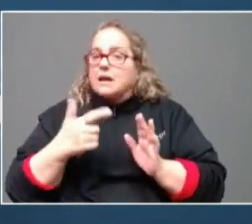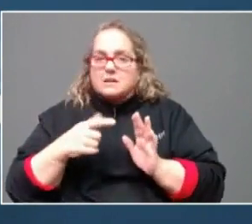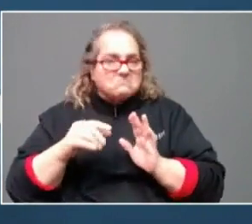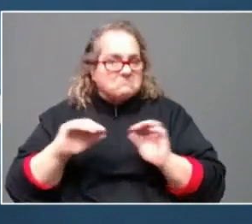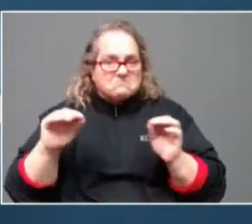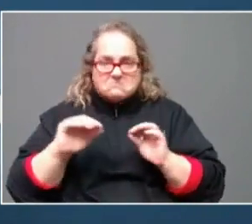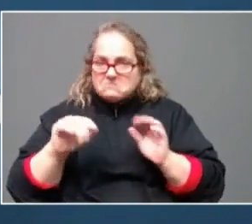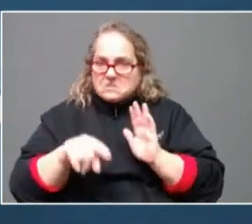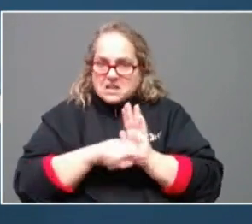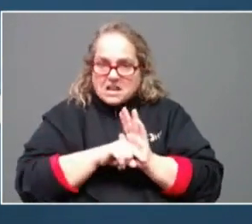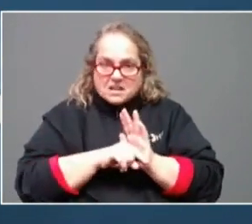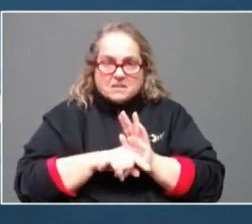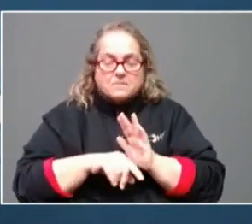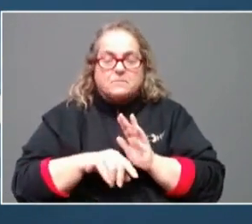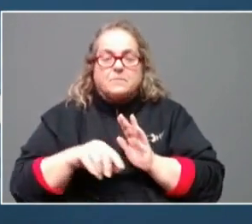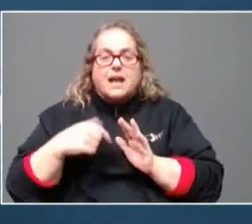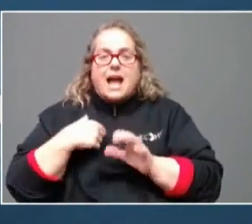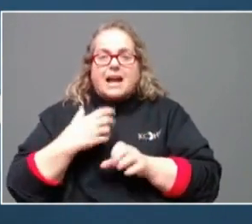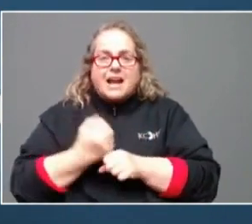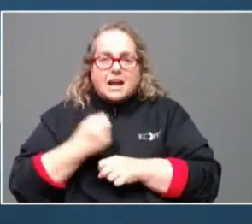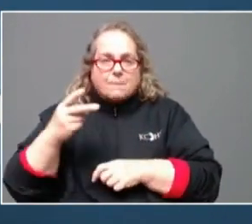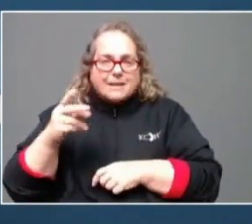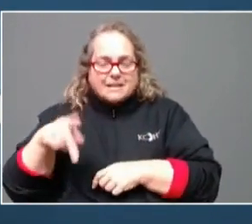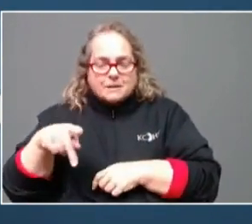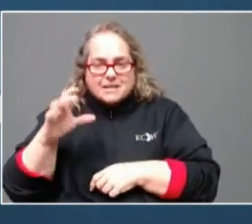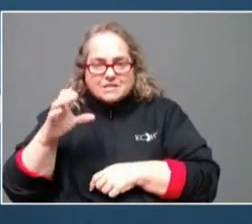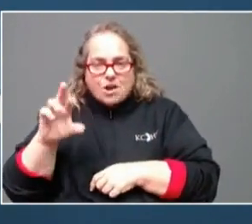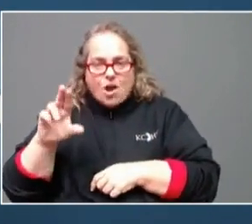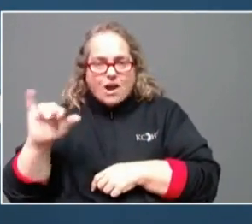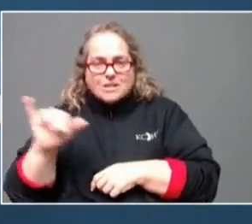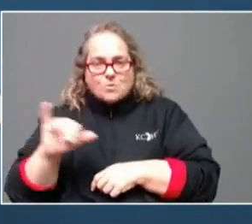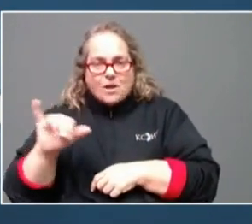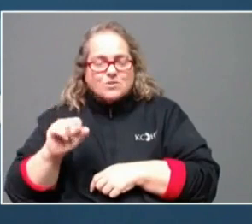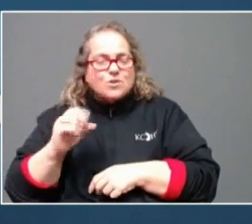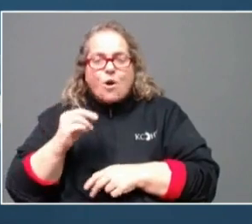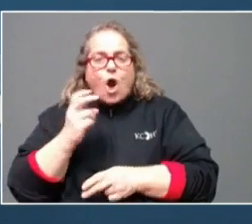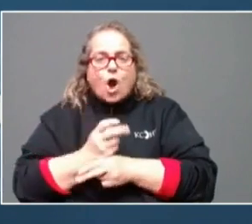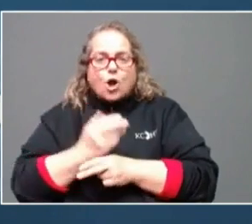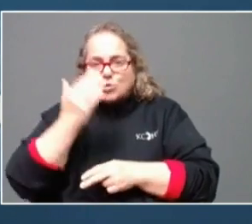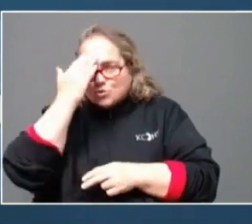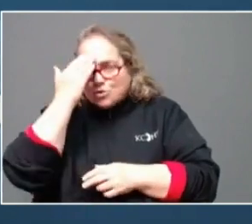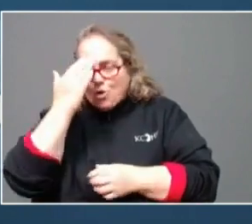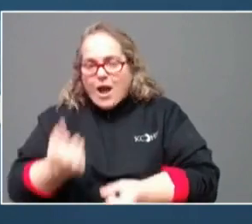as well. So it would be hard to know how many individuals go through both of